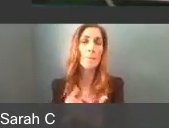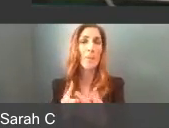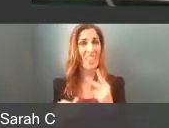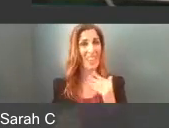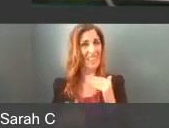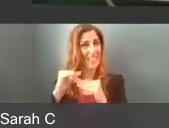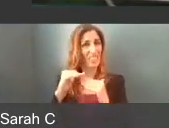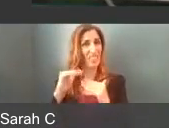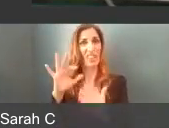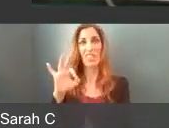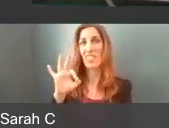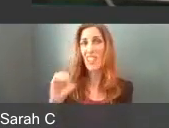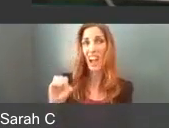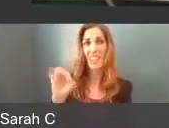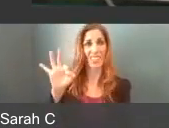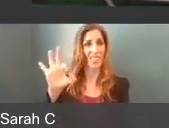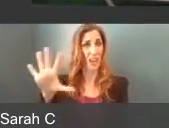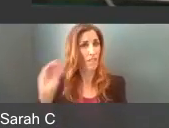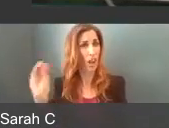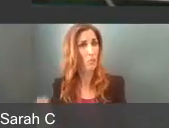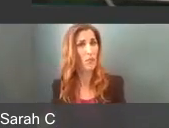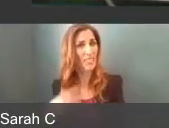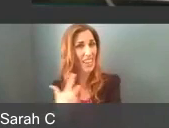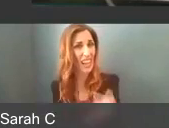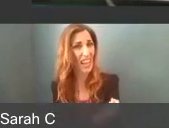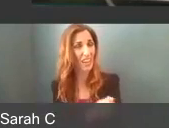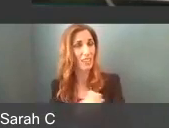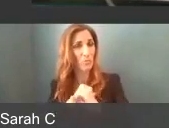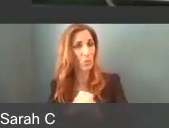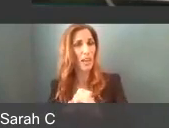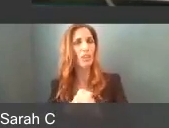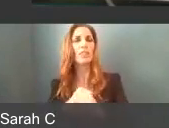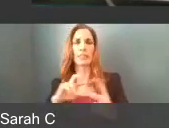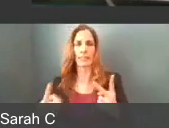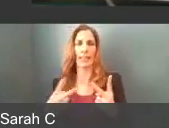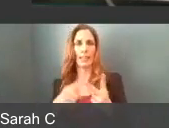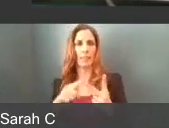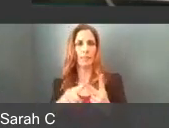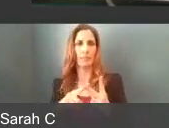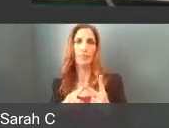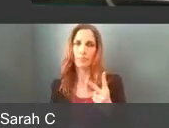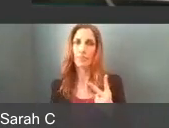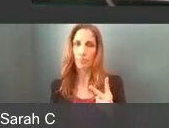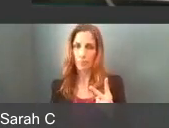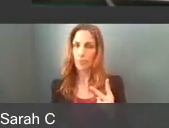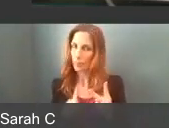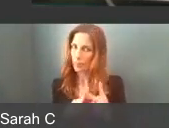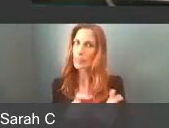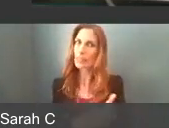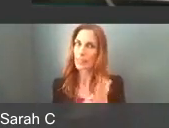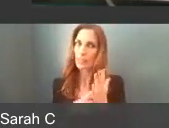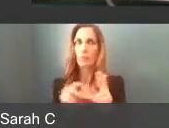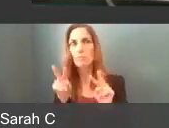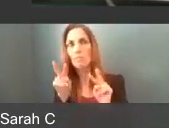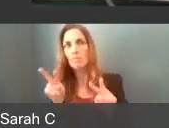protection, we do need to administer that second dose. So I am watching this situation very closely.